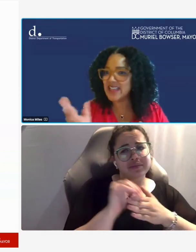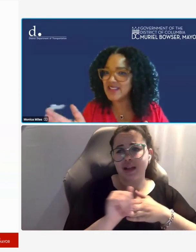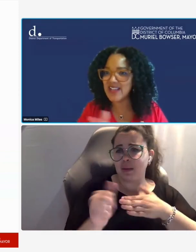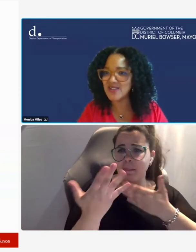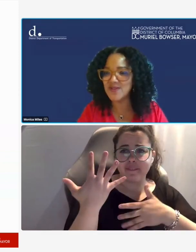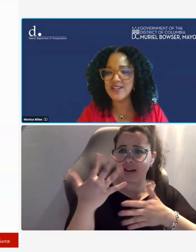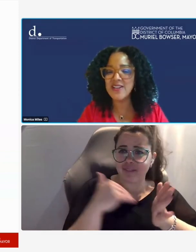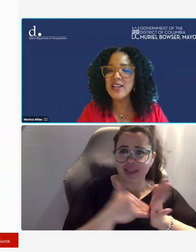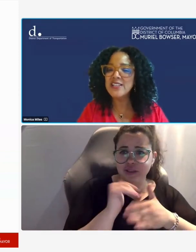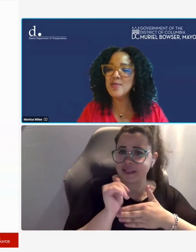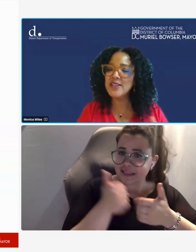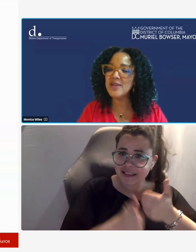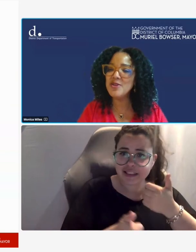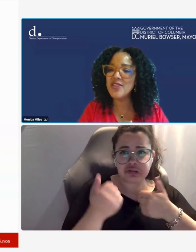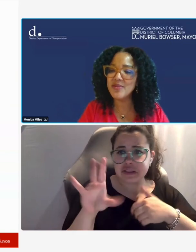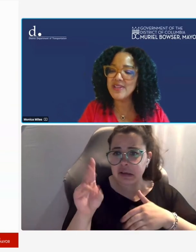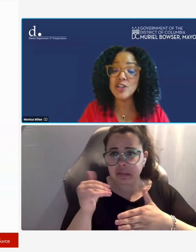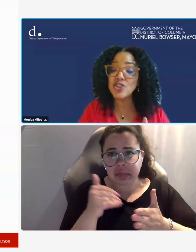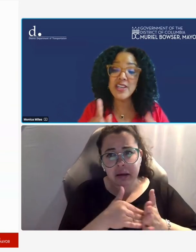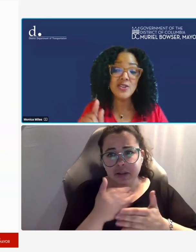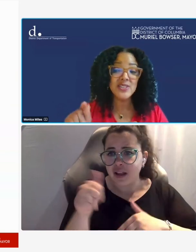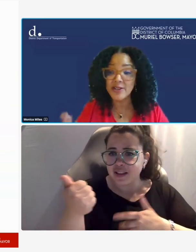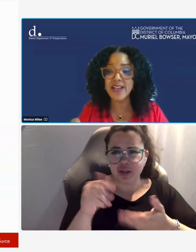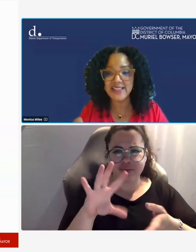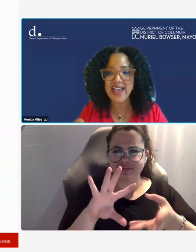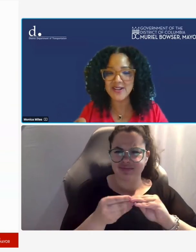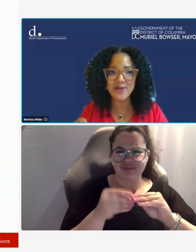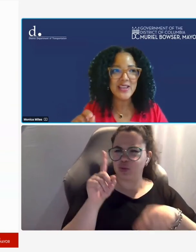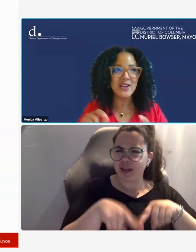thousand for another so by the time you get three because you can't use internet data you can't go